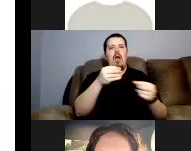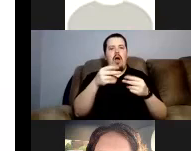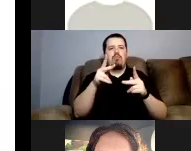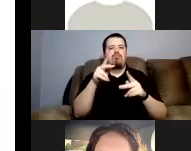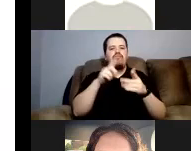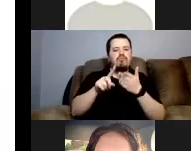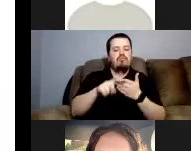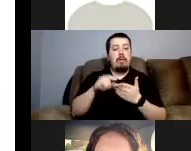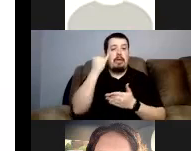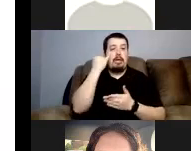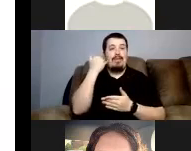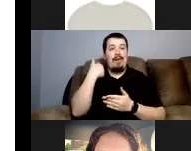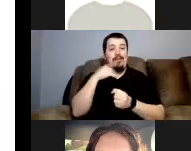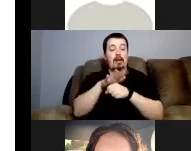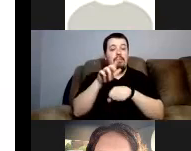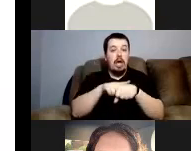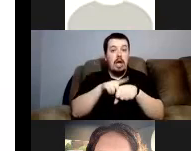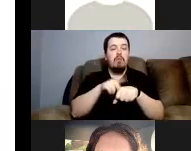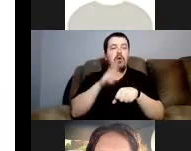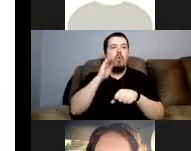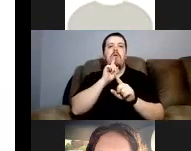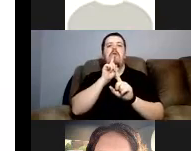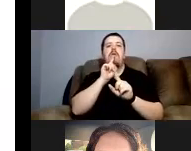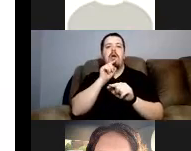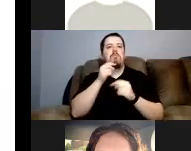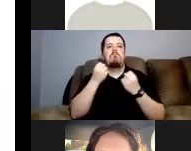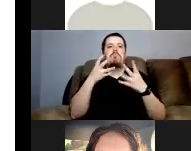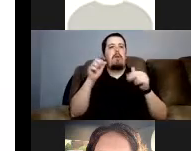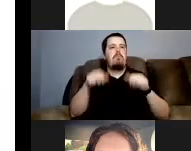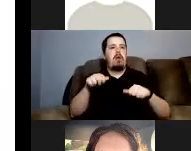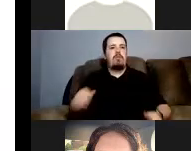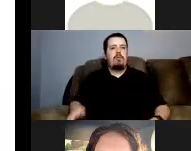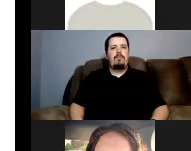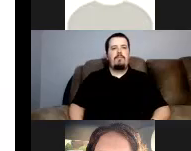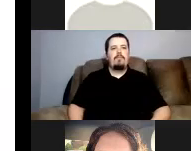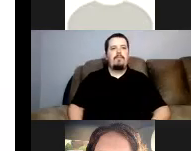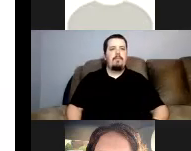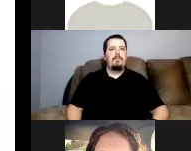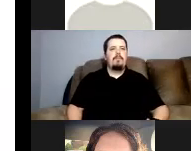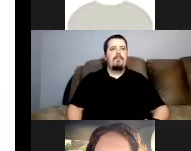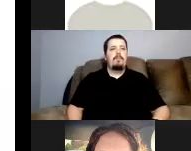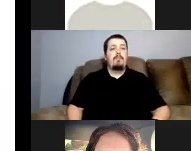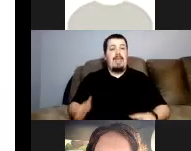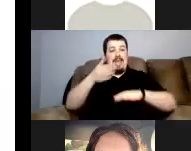should we have time we can answer as many of those as possible. After the webinar, a couple